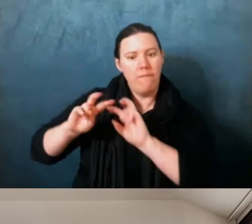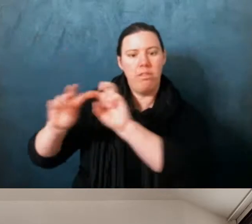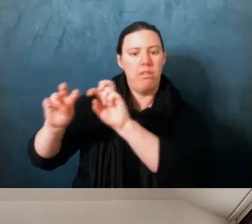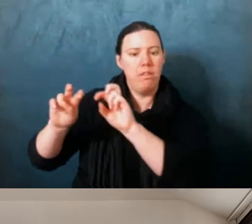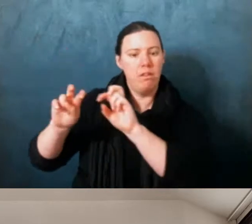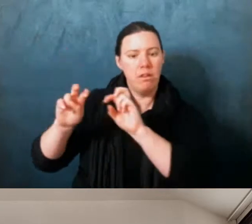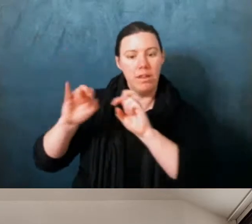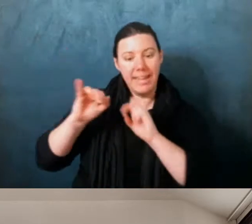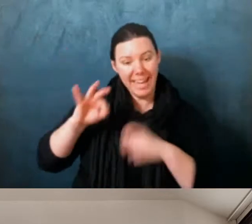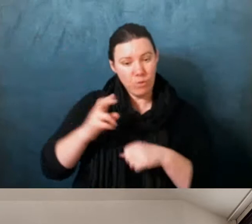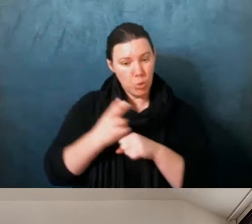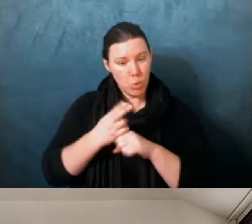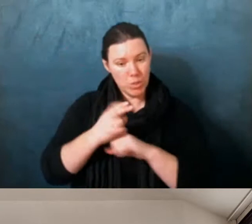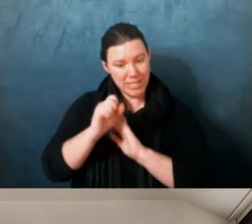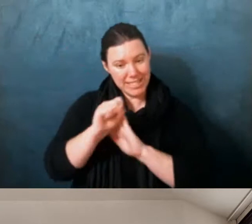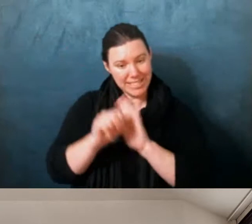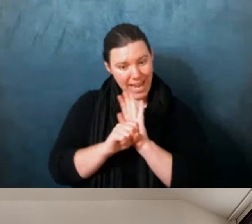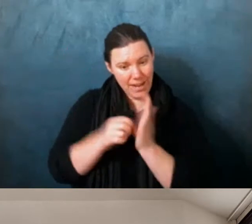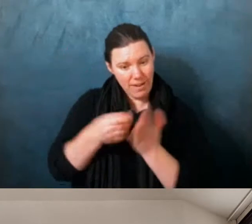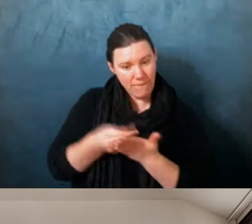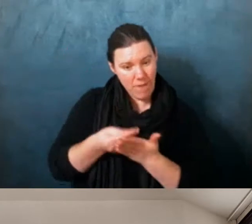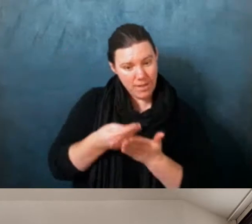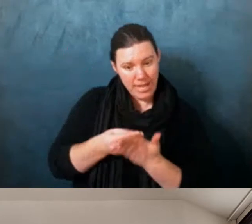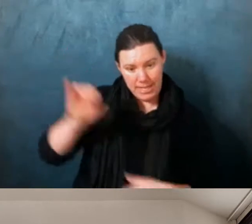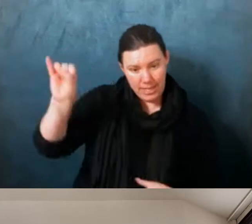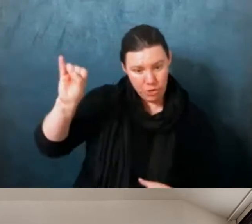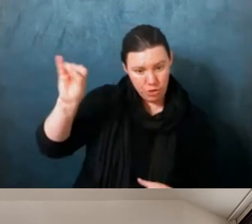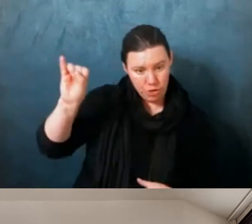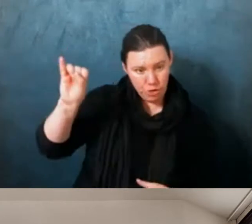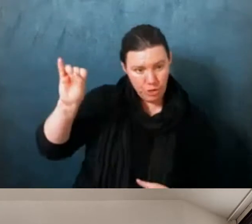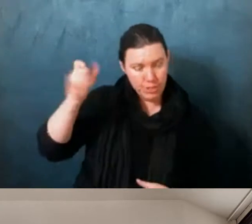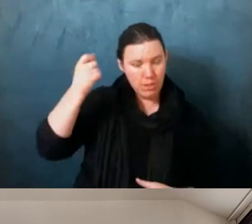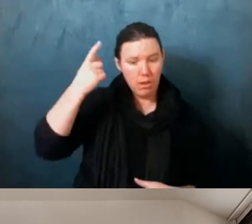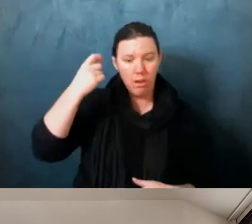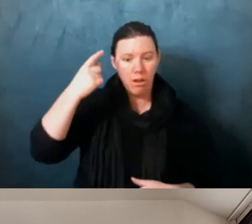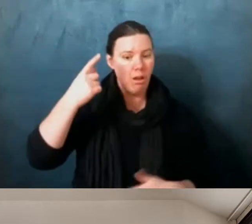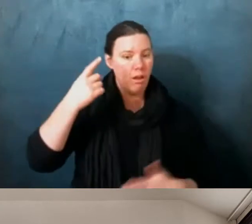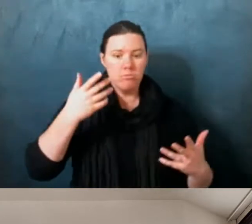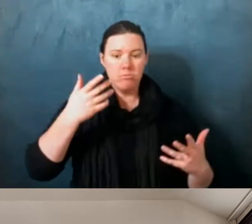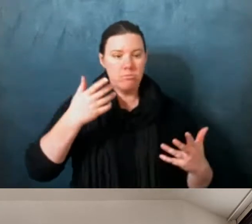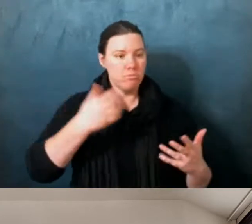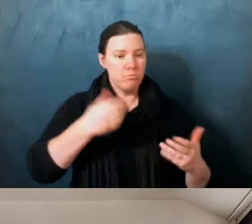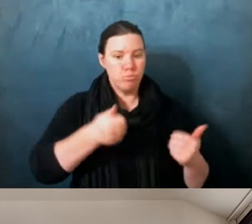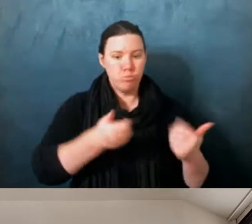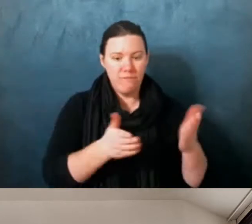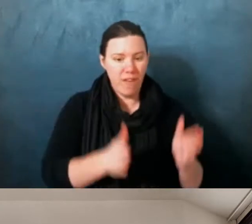we need to look at, if providers are not accepting that insurance, why?